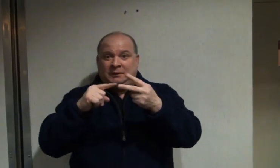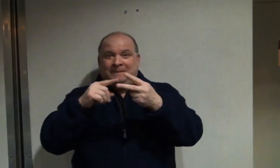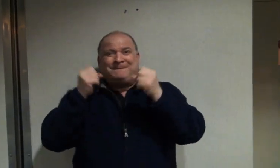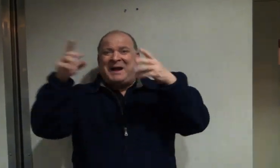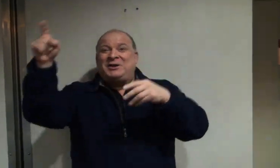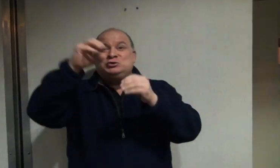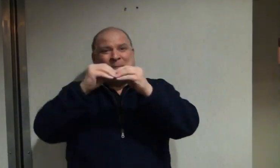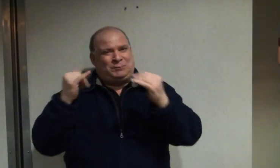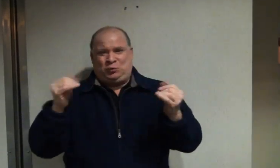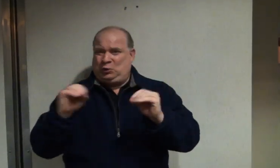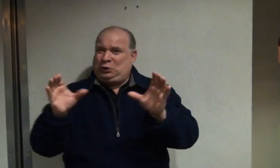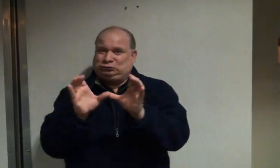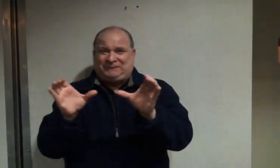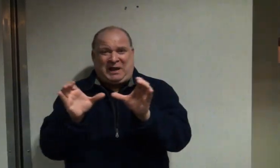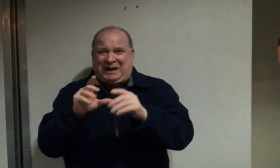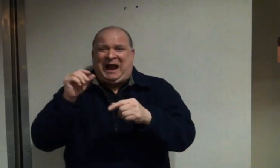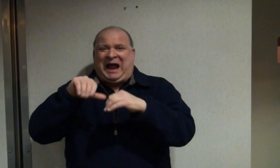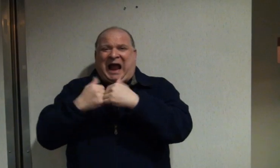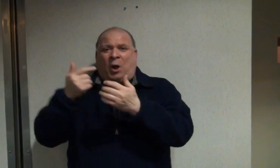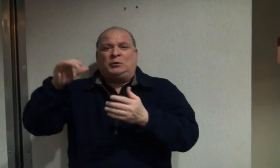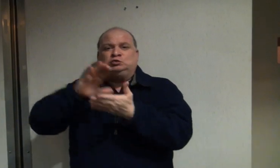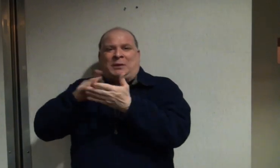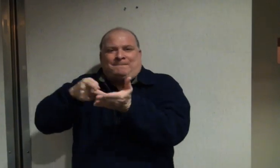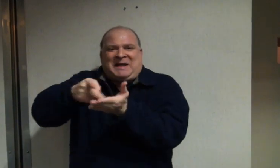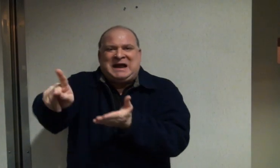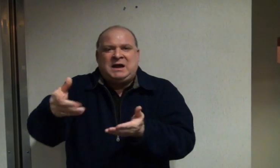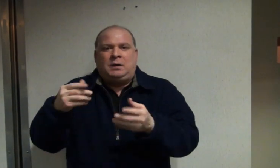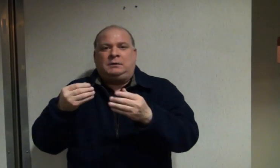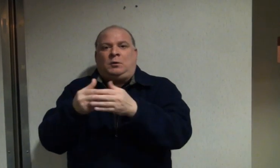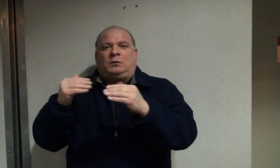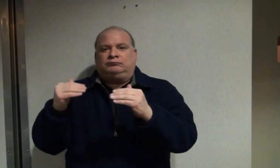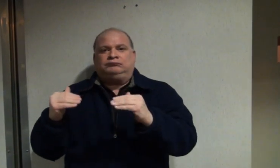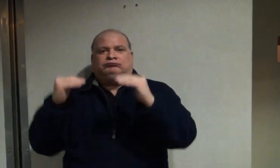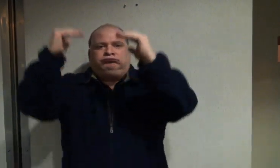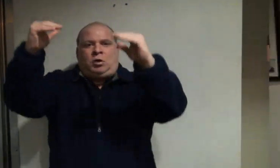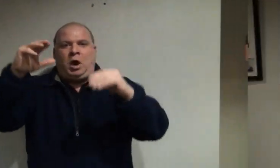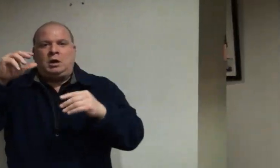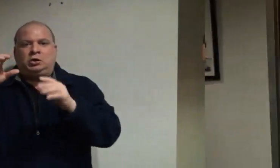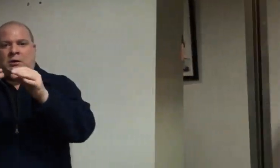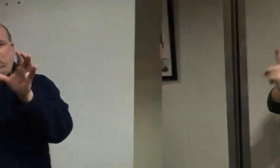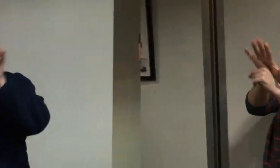Many of these mainstream schools do not have any certificated interpreters. How will mainstream schools pay for more certified interpreters?